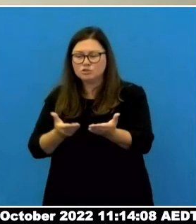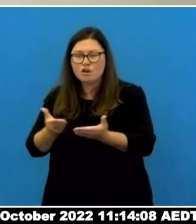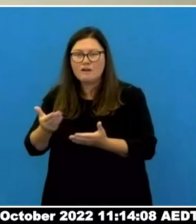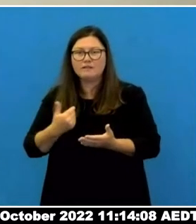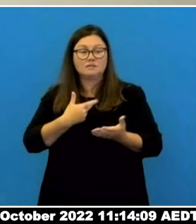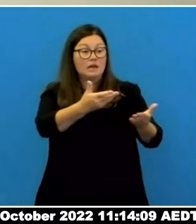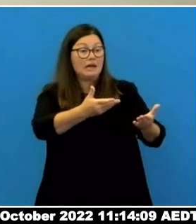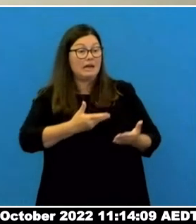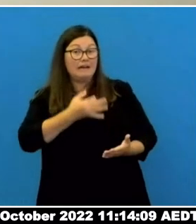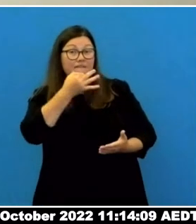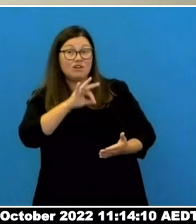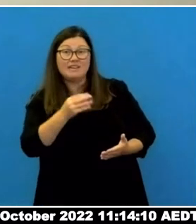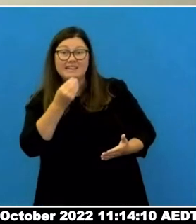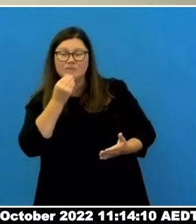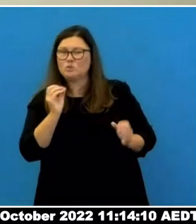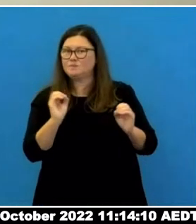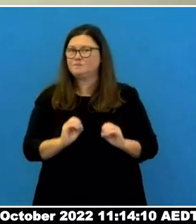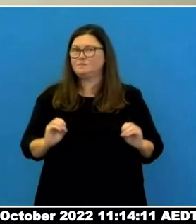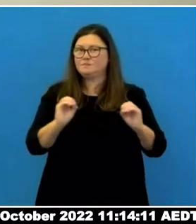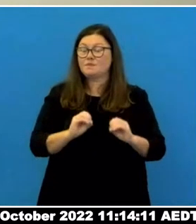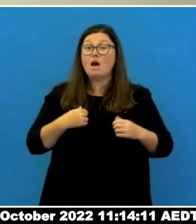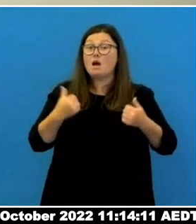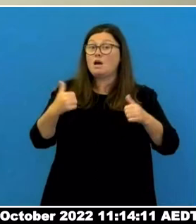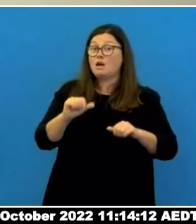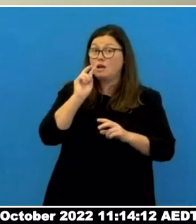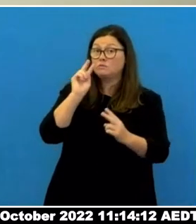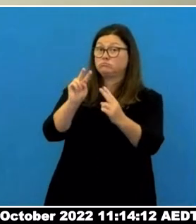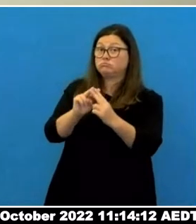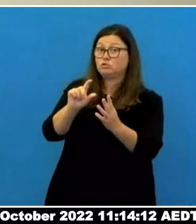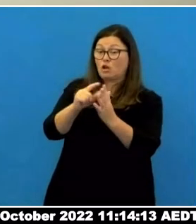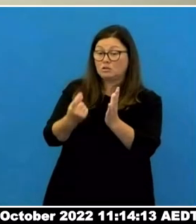I did see a doctor and received a COVID 19 vaccination